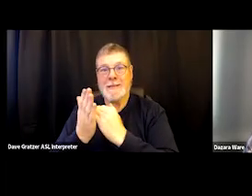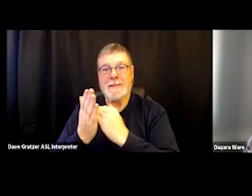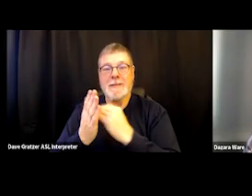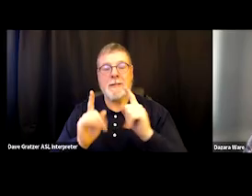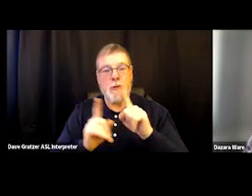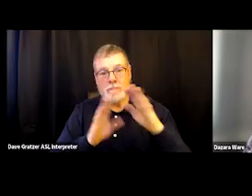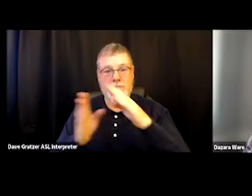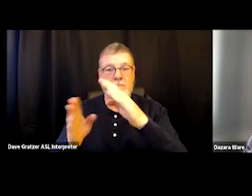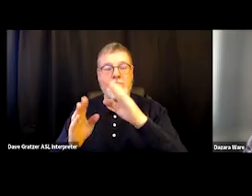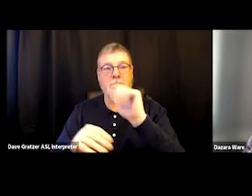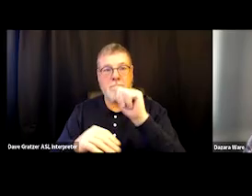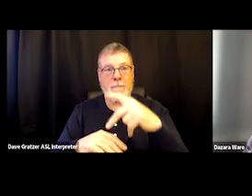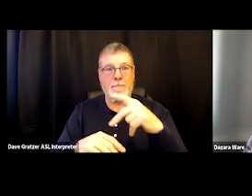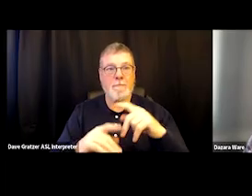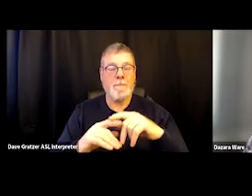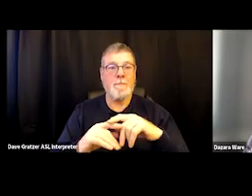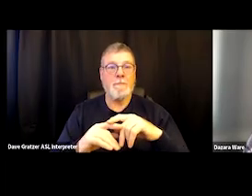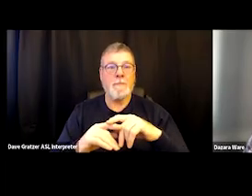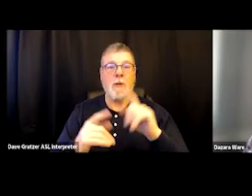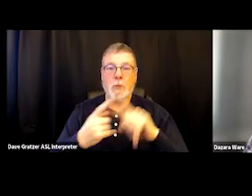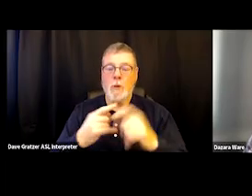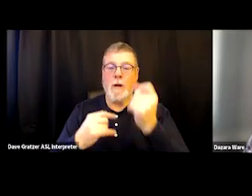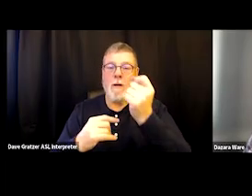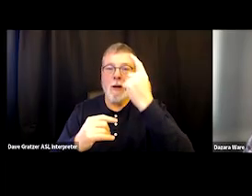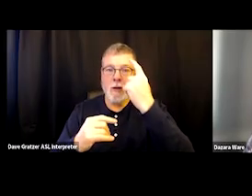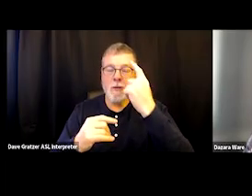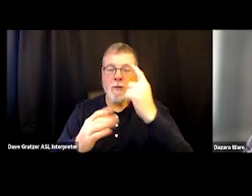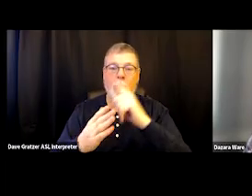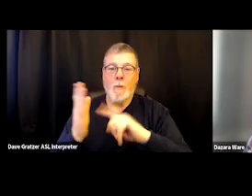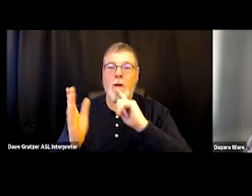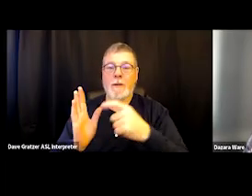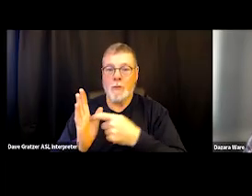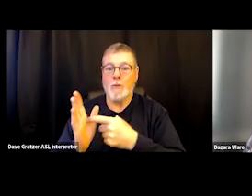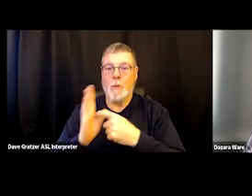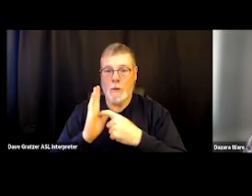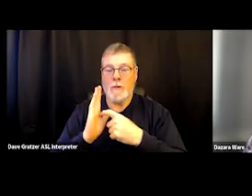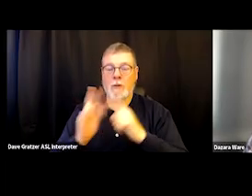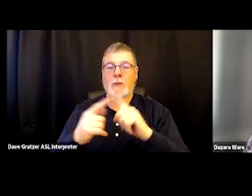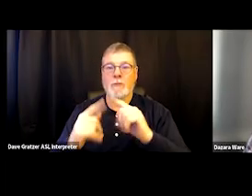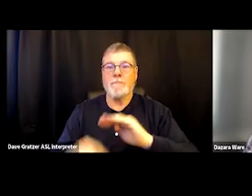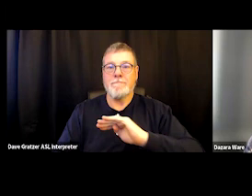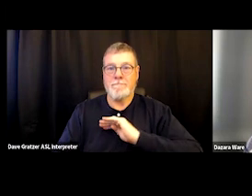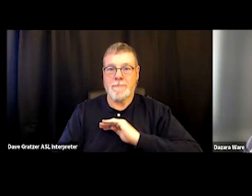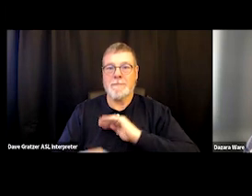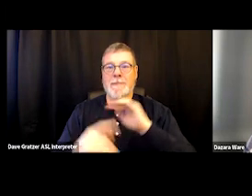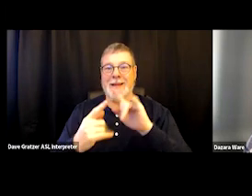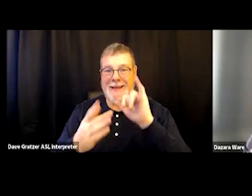to understanding what is required to meet that disabling condition